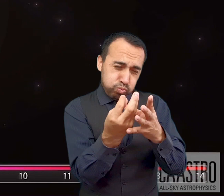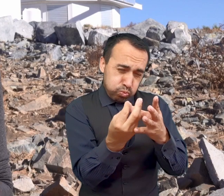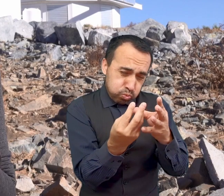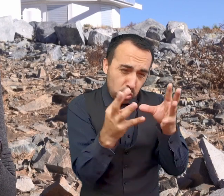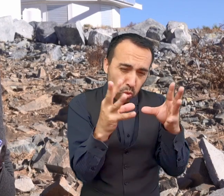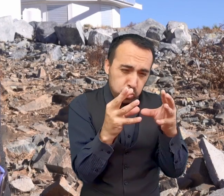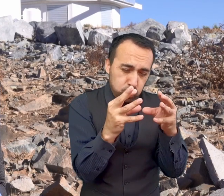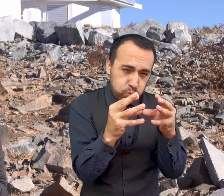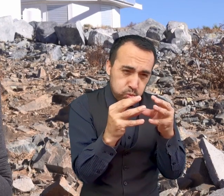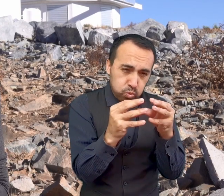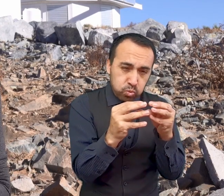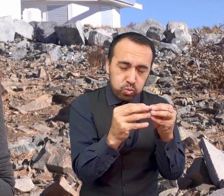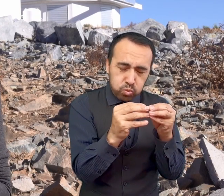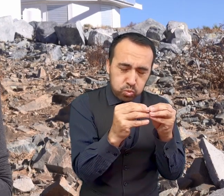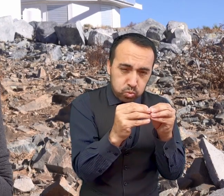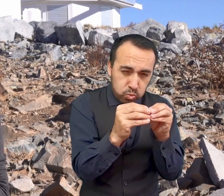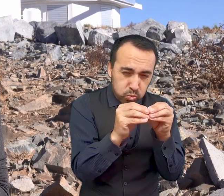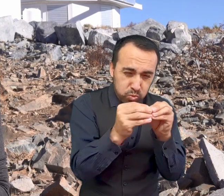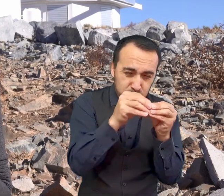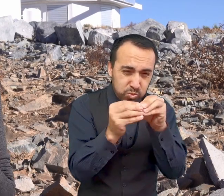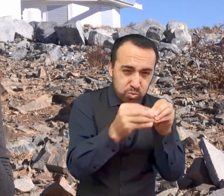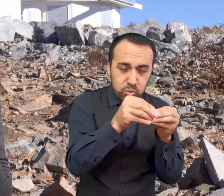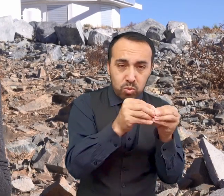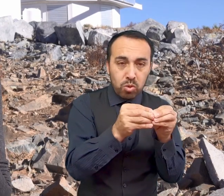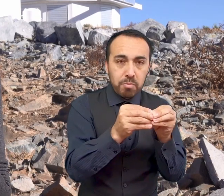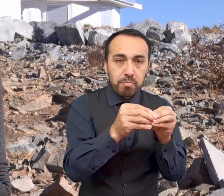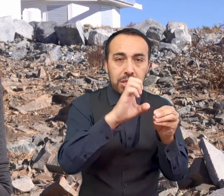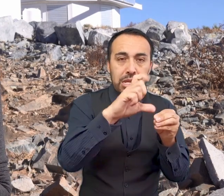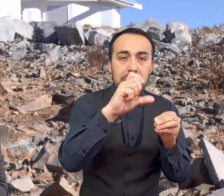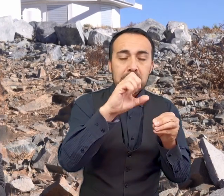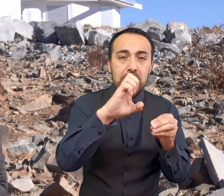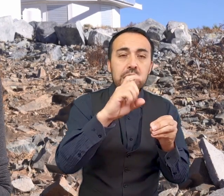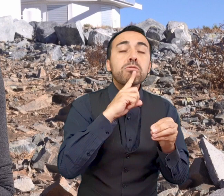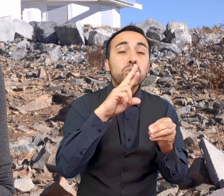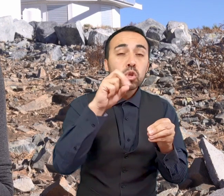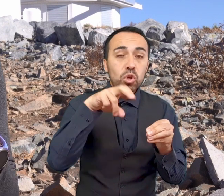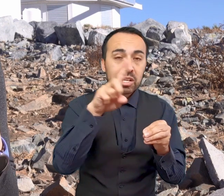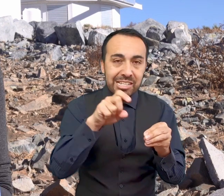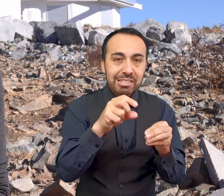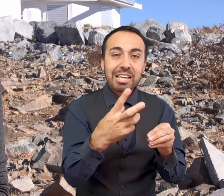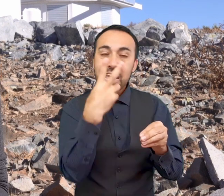Meanwhile, each thermal pulse causes the outer layers of the star to expand.